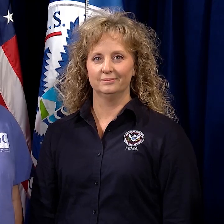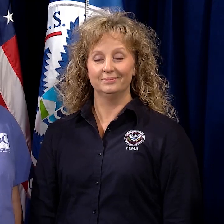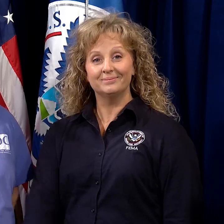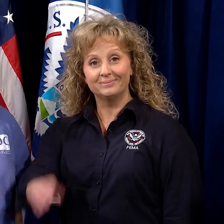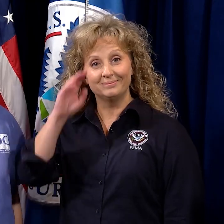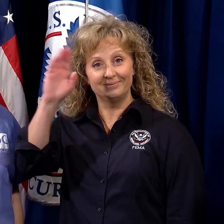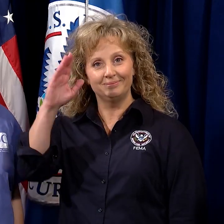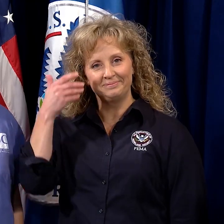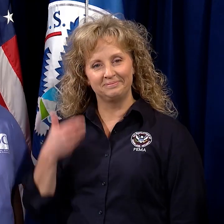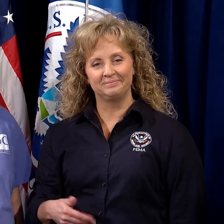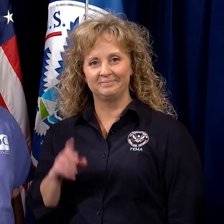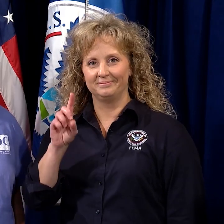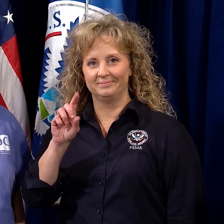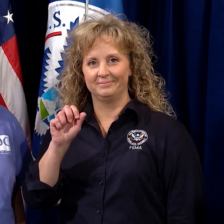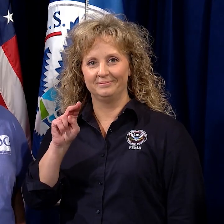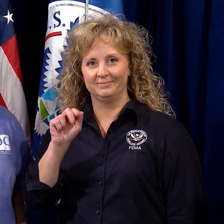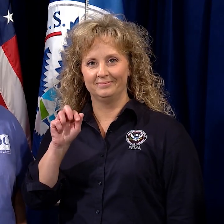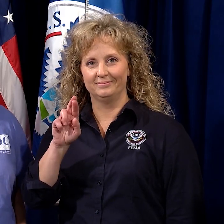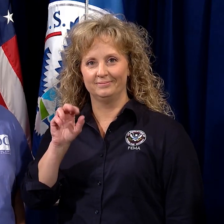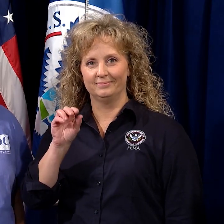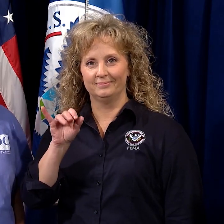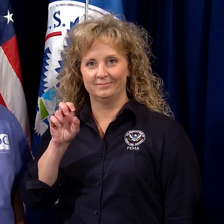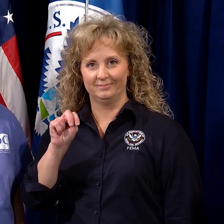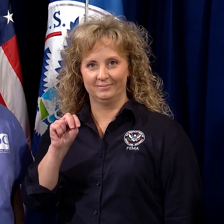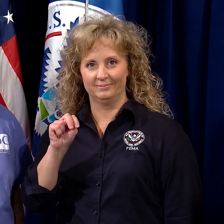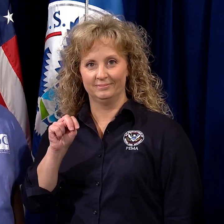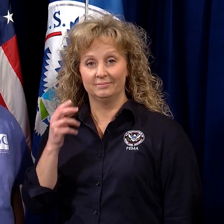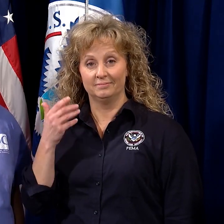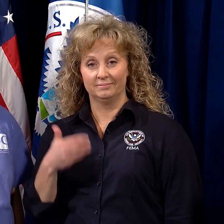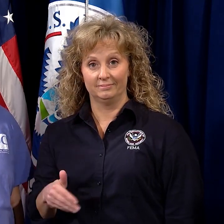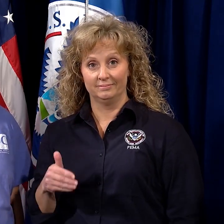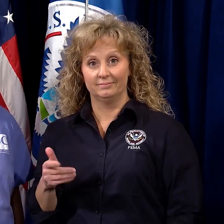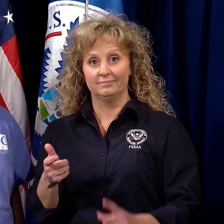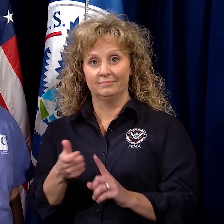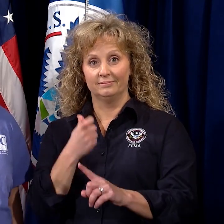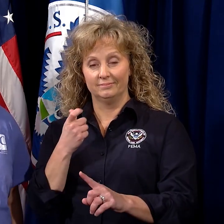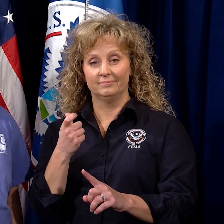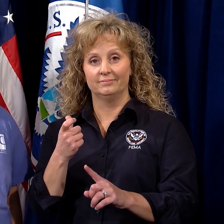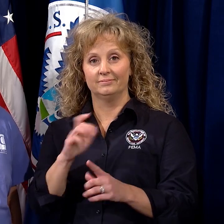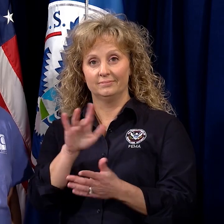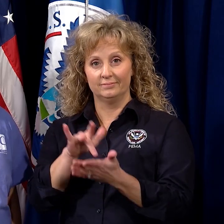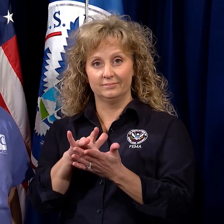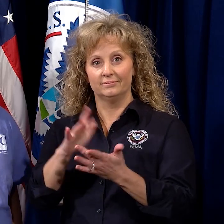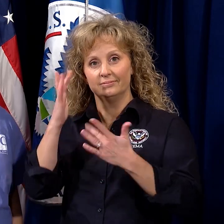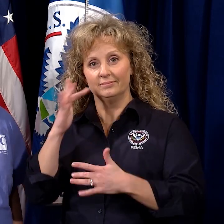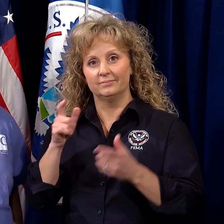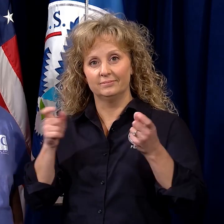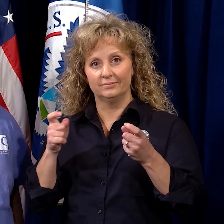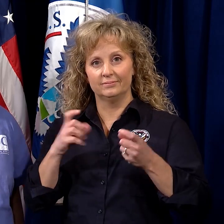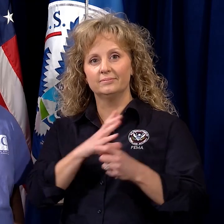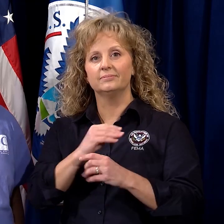Hi, my name is Dana Robison, and I’m from the Centers for Disease Control and Prevention,